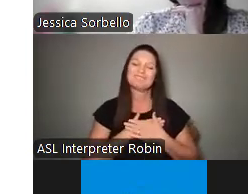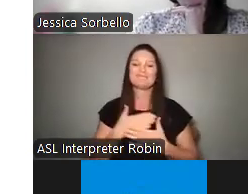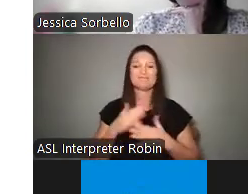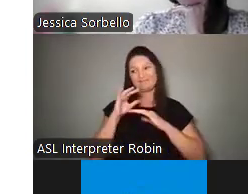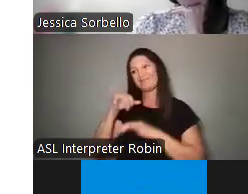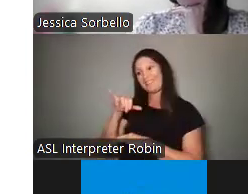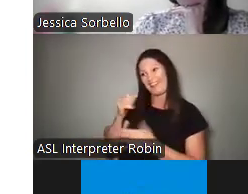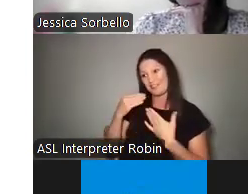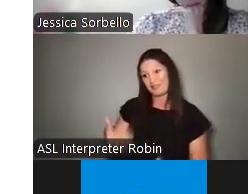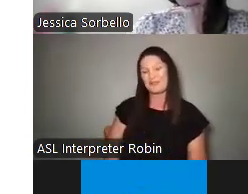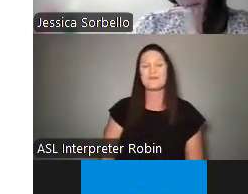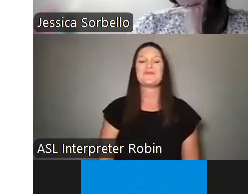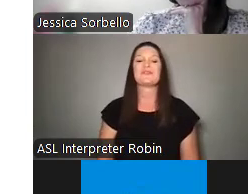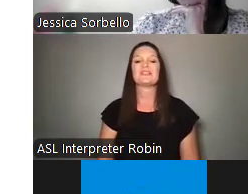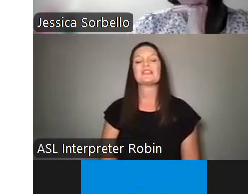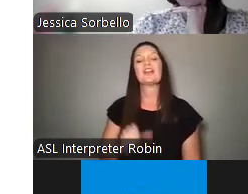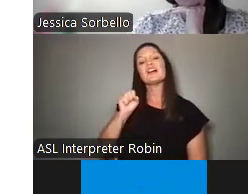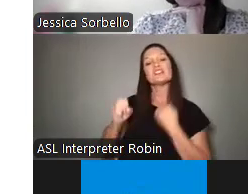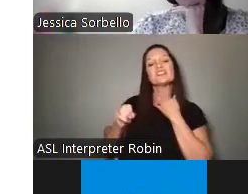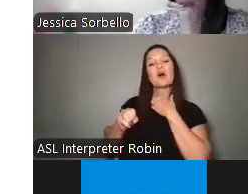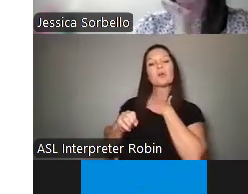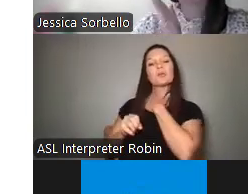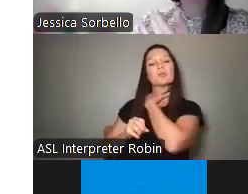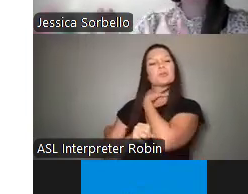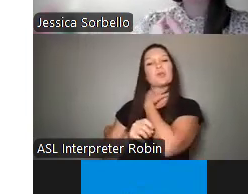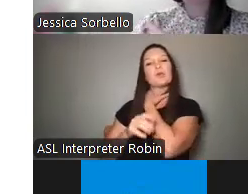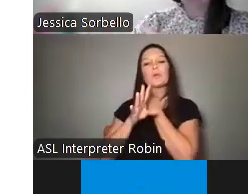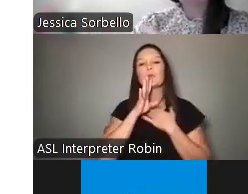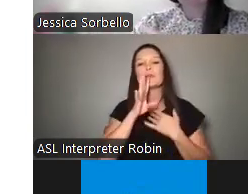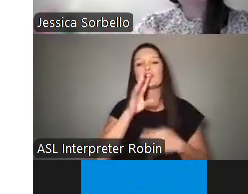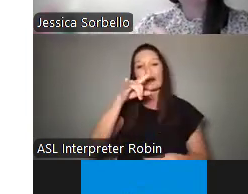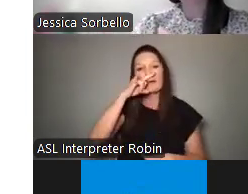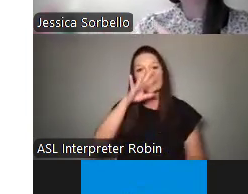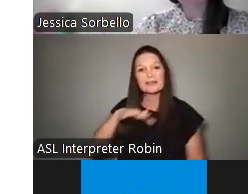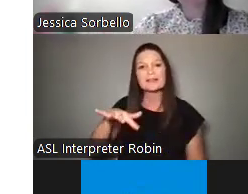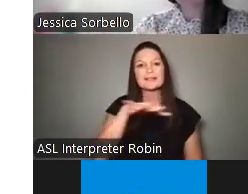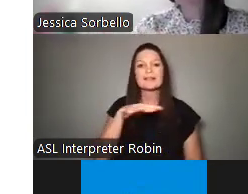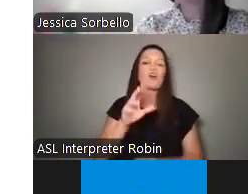Absolutely. When we talk about these kits it is test kits and